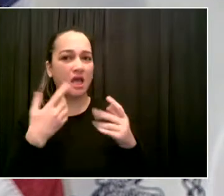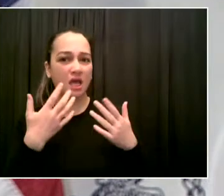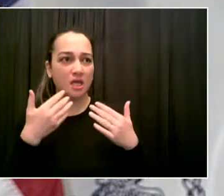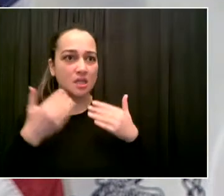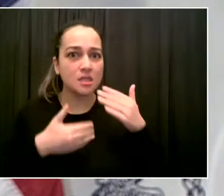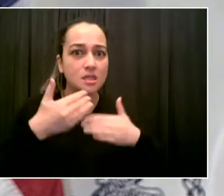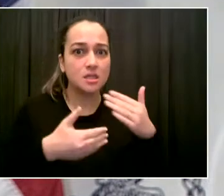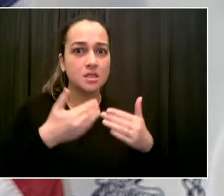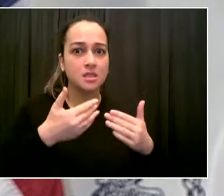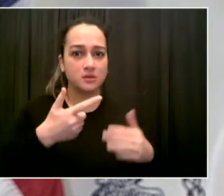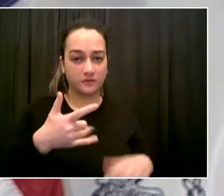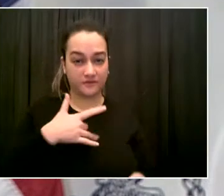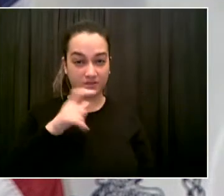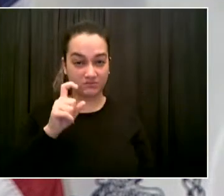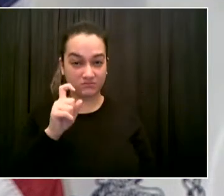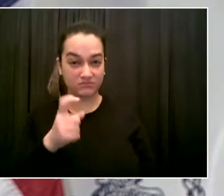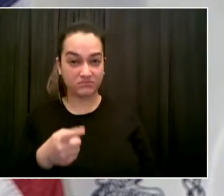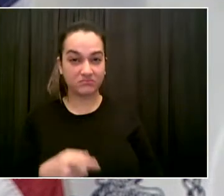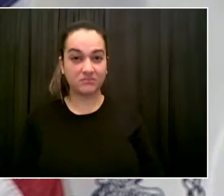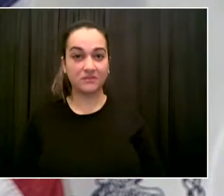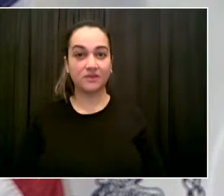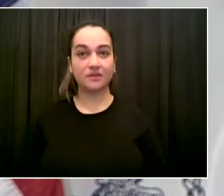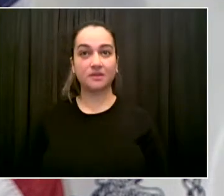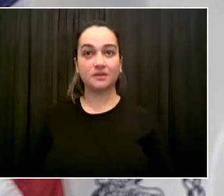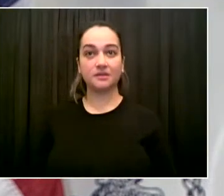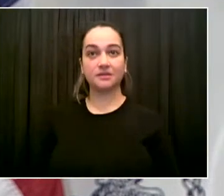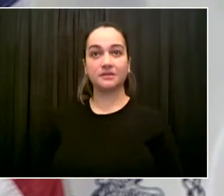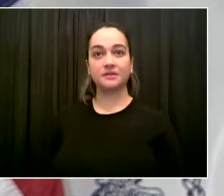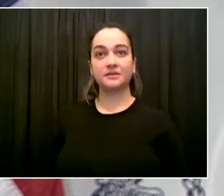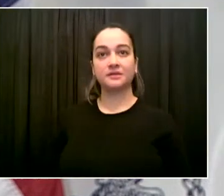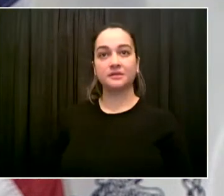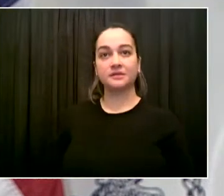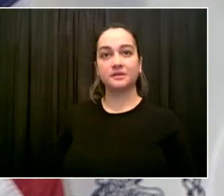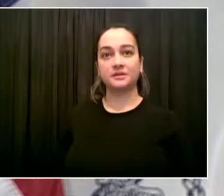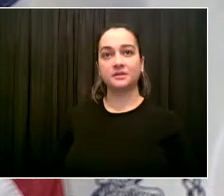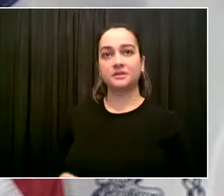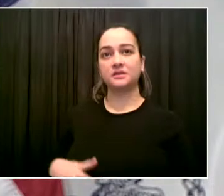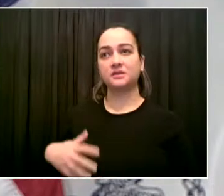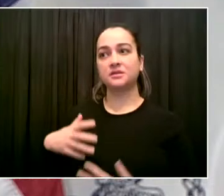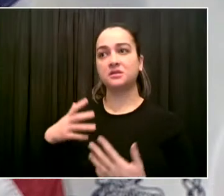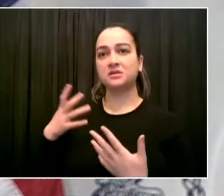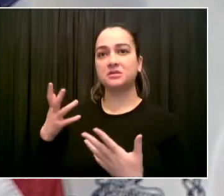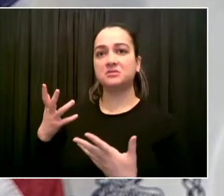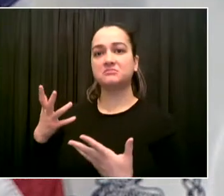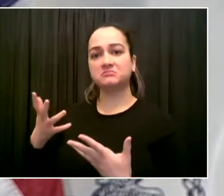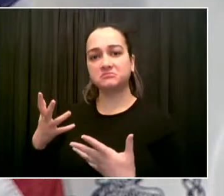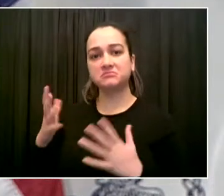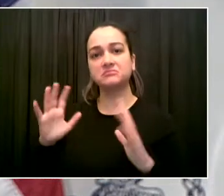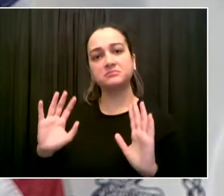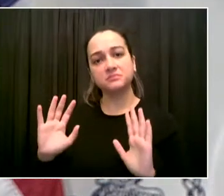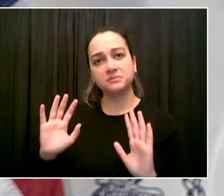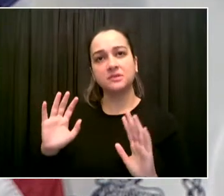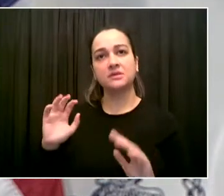IS HE IN THE WAY? FIRST OFOF AA, L JULIET, THE SAME THING WE TALK ABOUT, I KEEP CALLING FOR THE